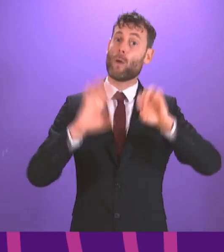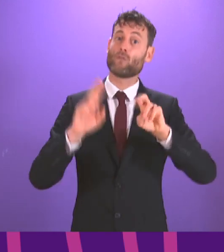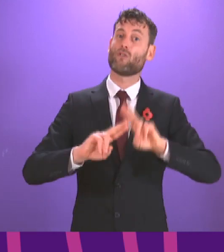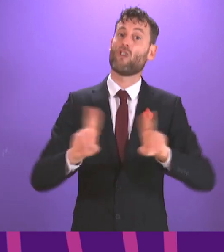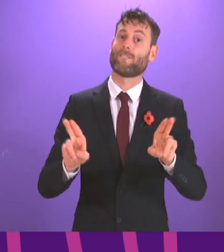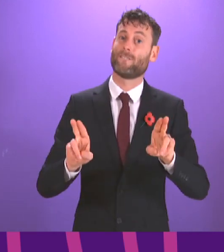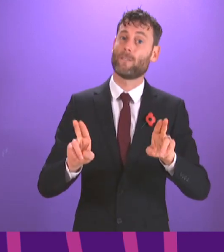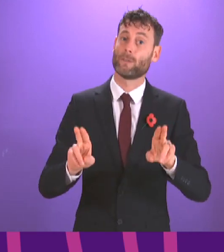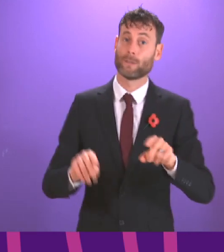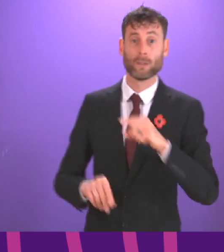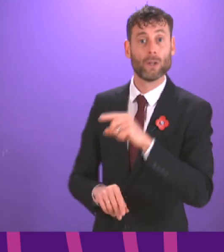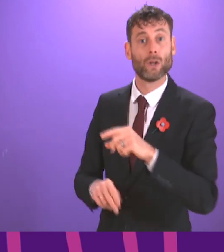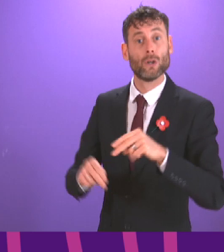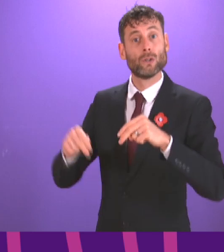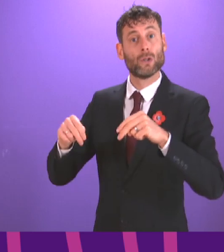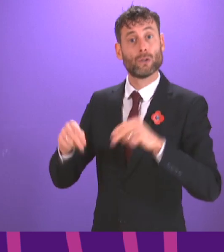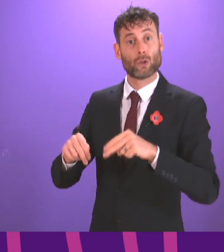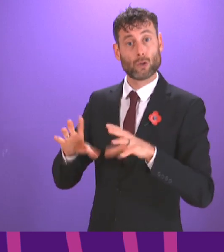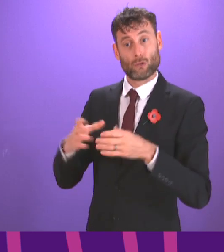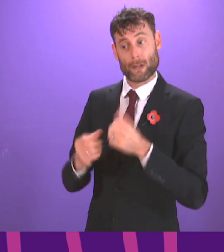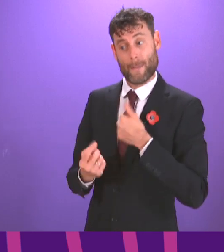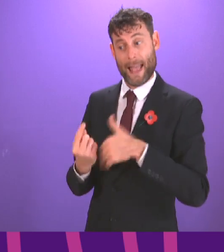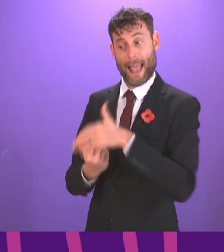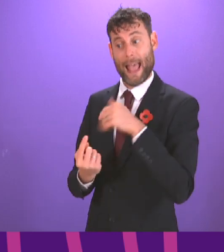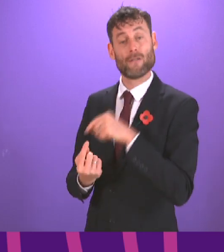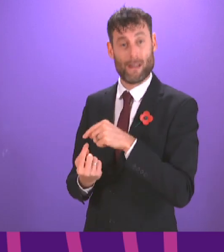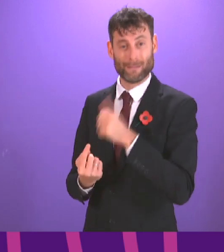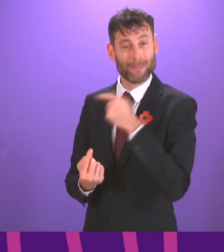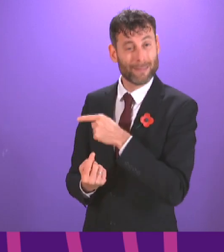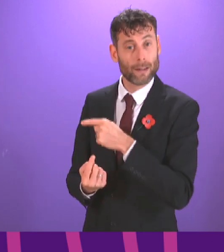also knows that the Dogs Trust is based in my constituency, and that animals get extremely